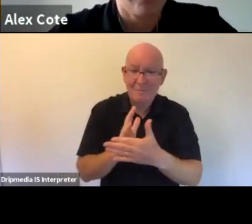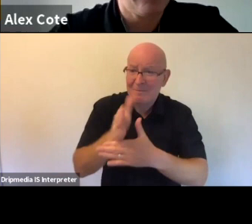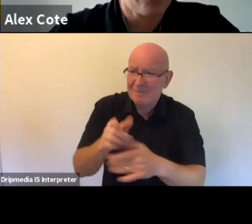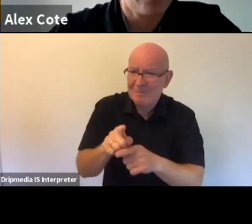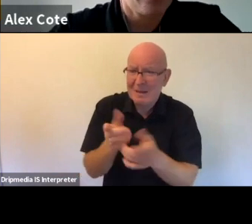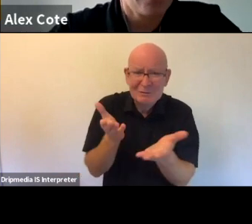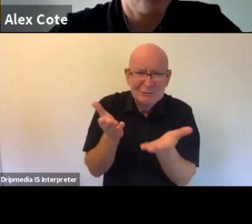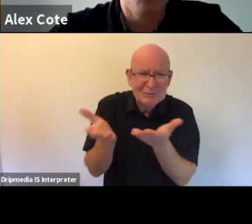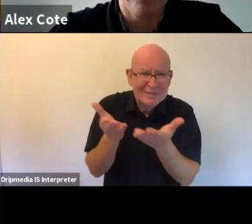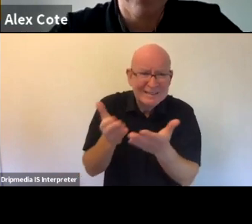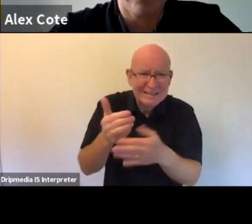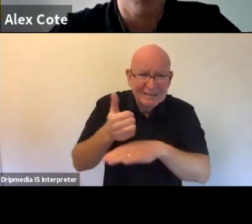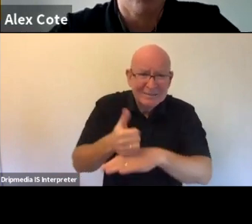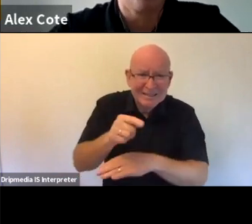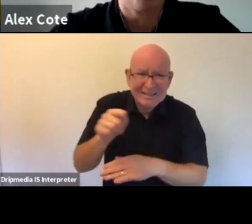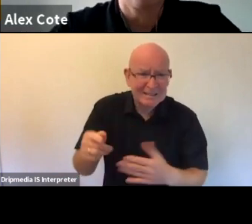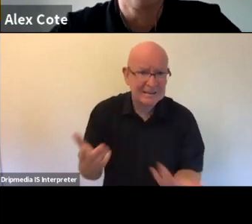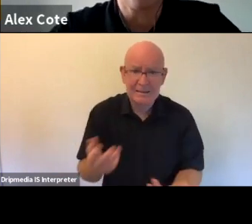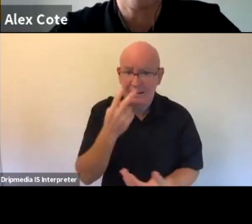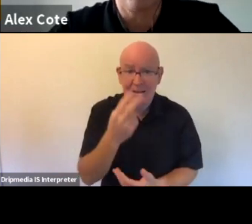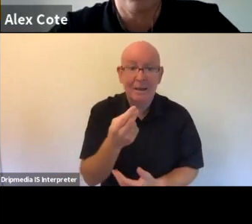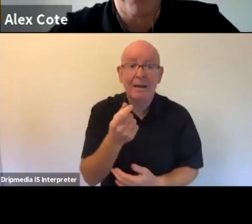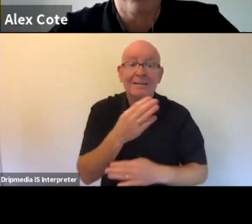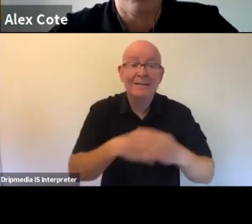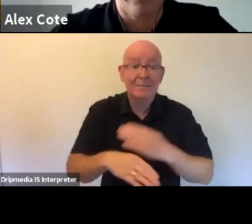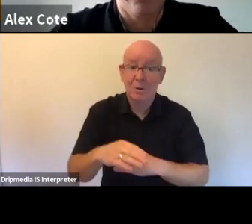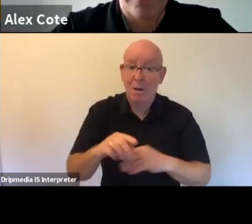neither in eligibility determination nor in the design of benefits.